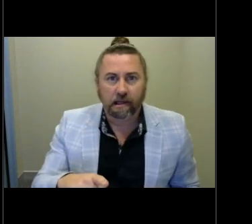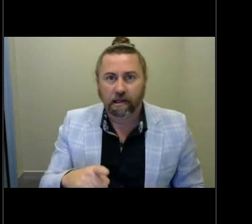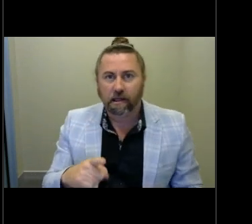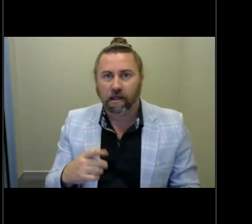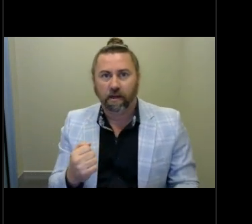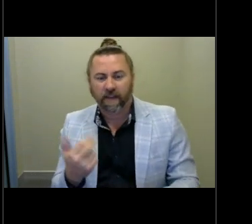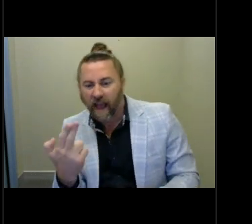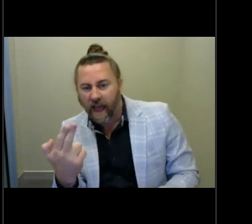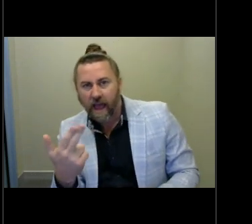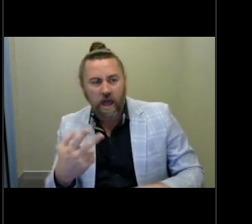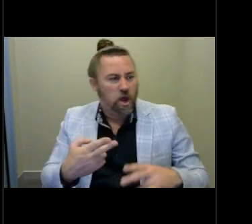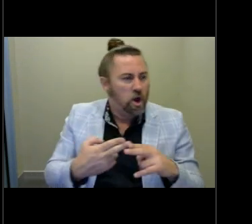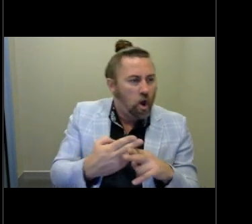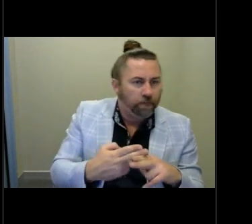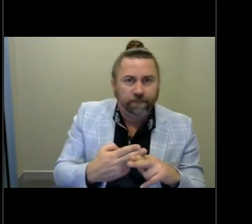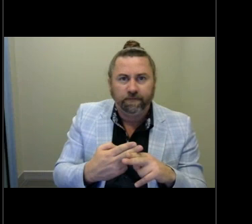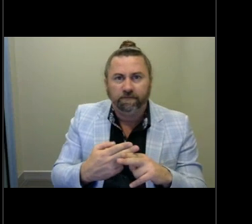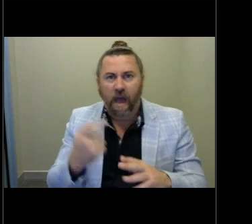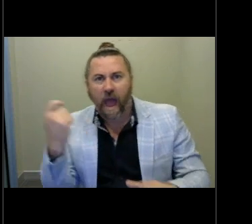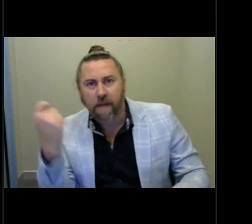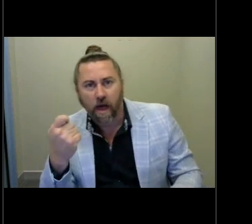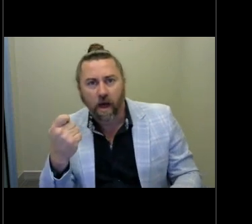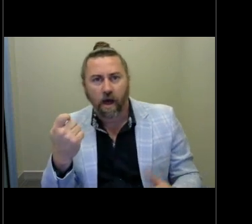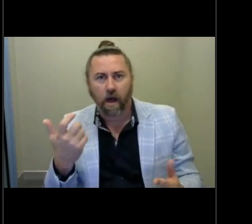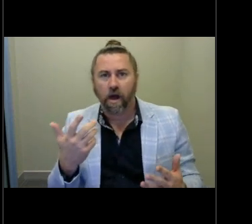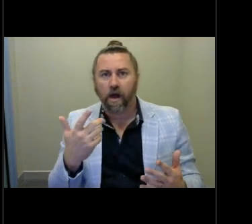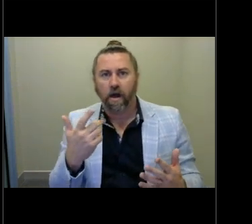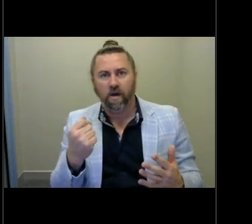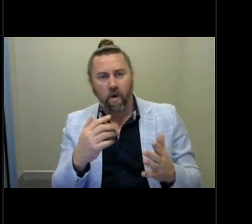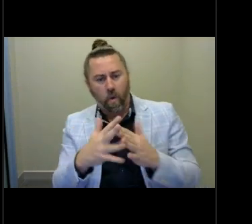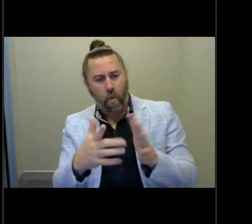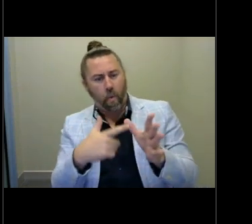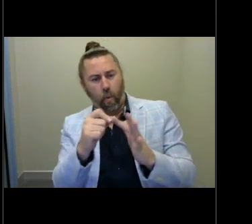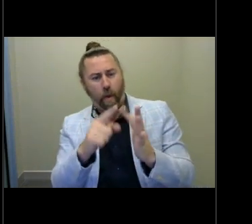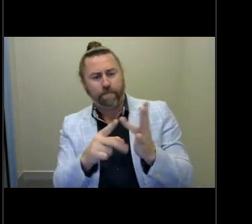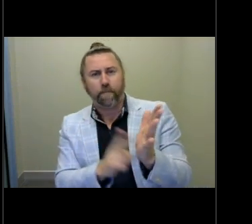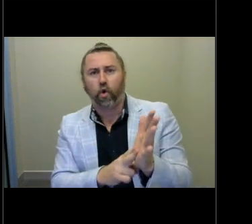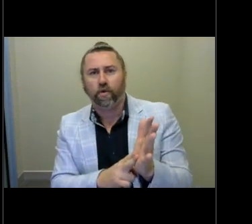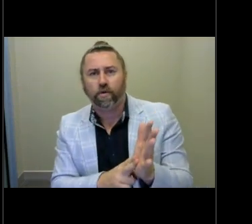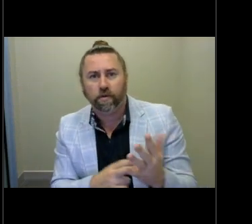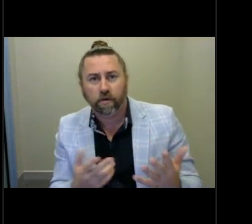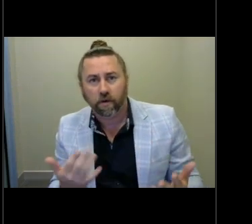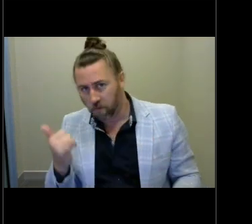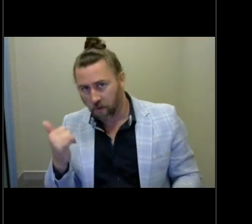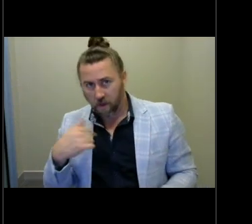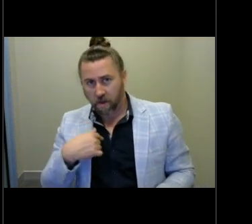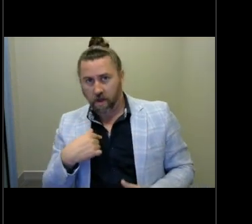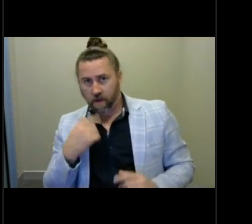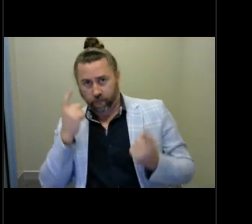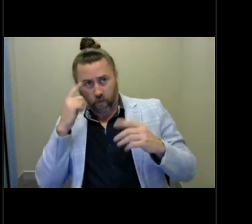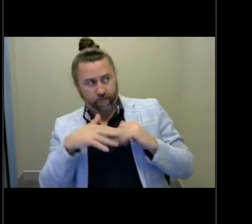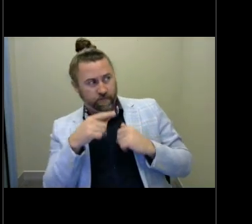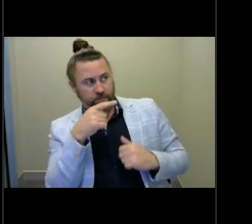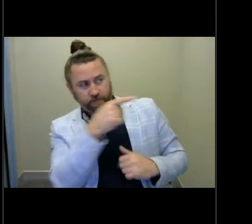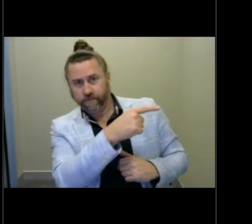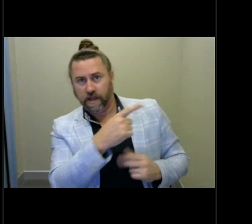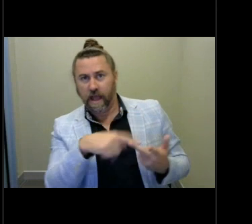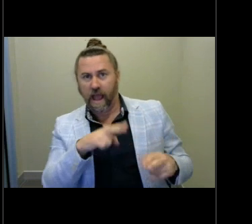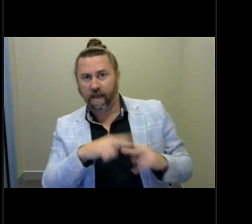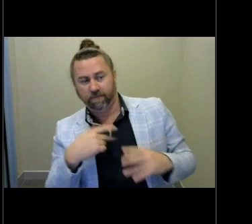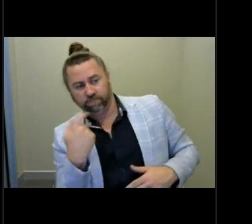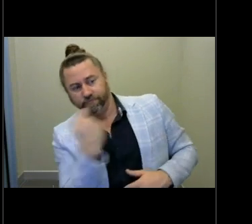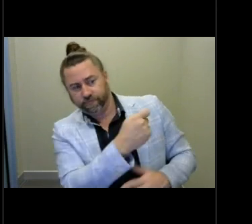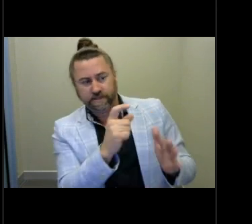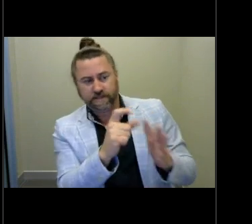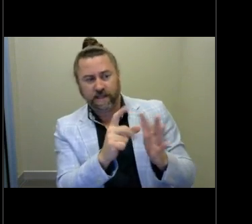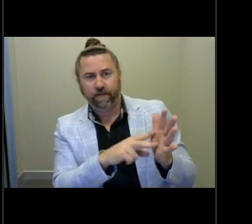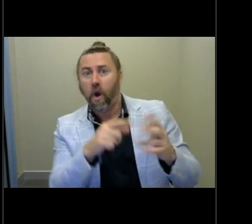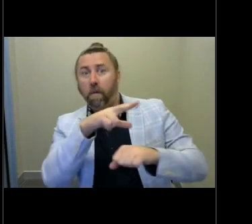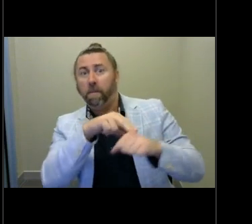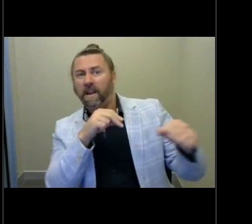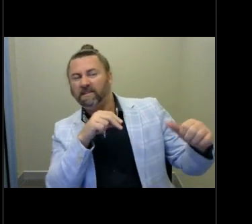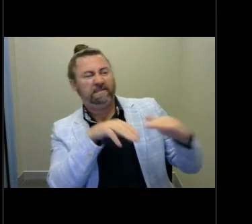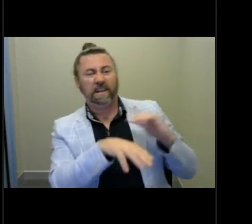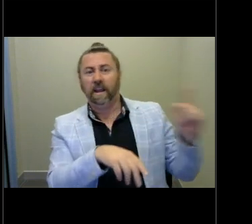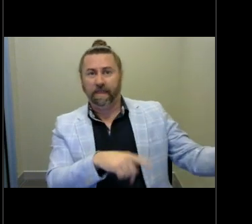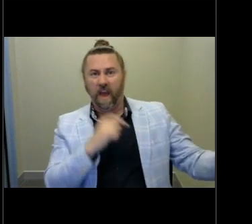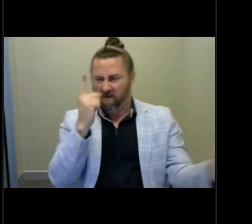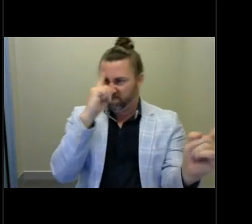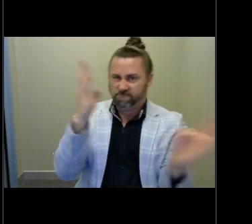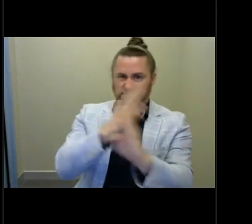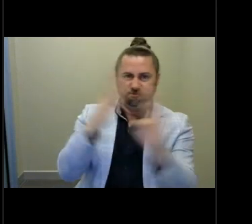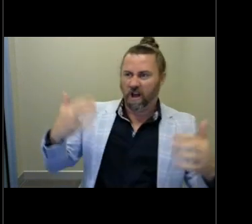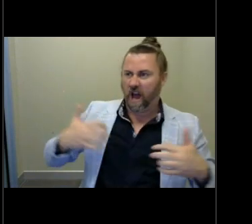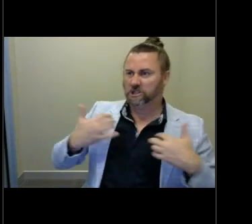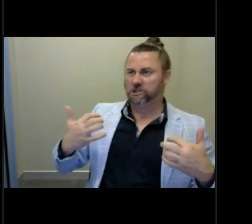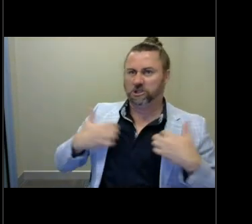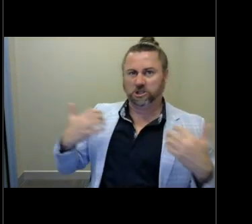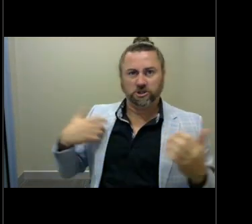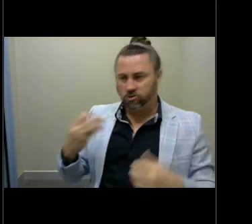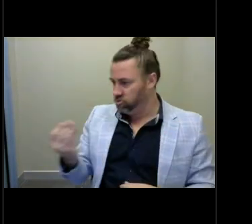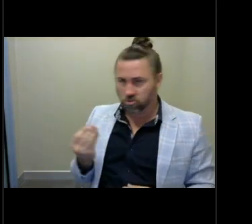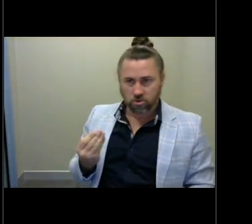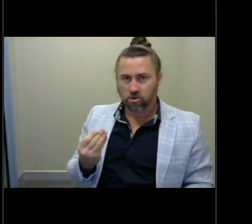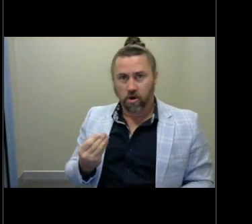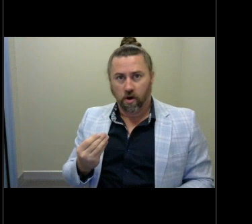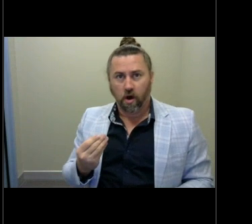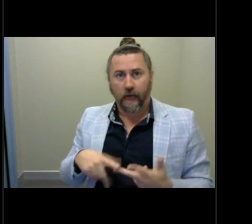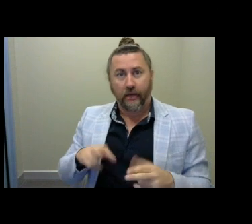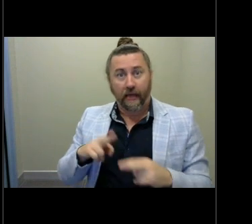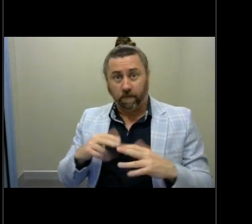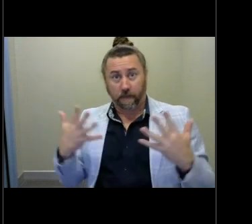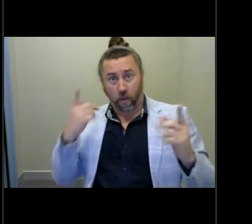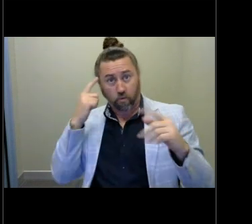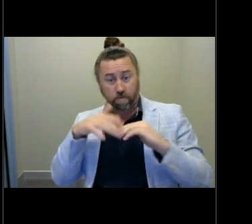could be concerns about the respondent's retaliation, could be the client's fear for their physical,